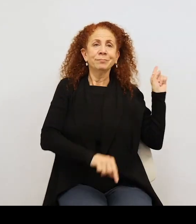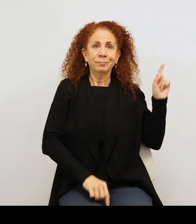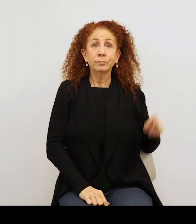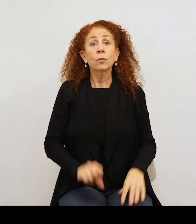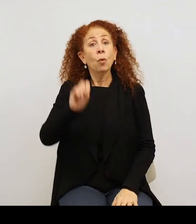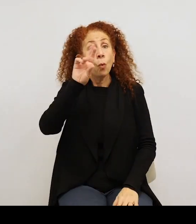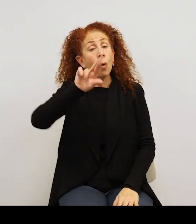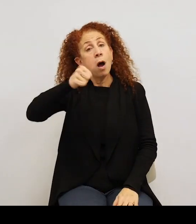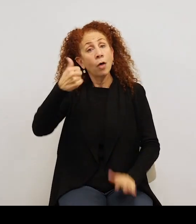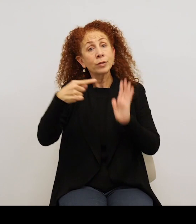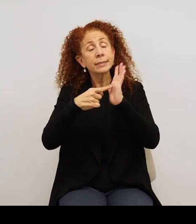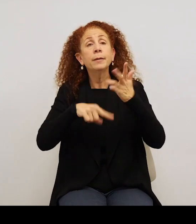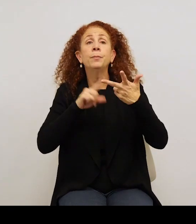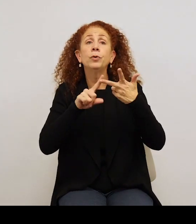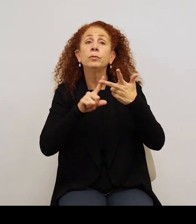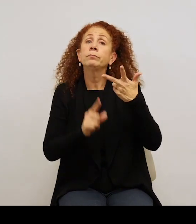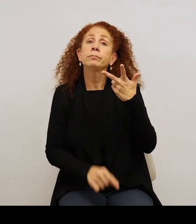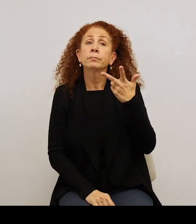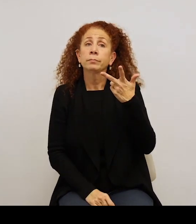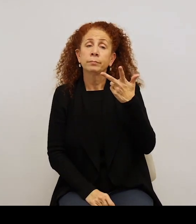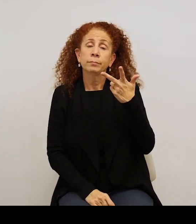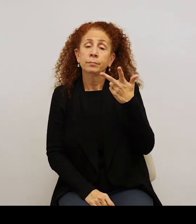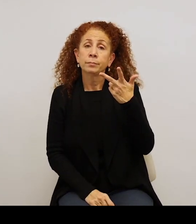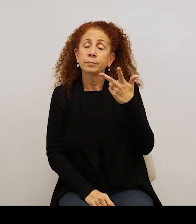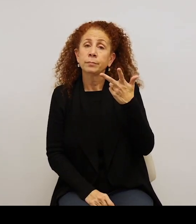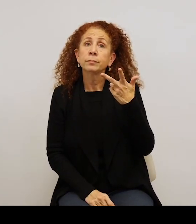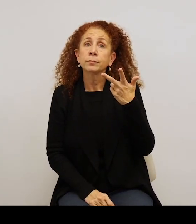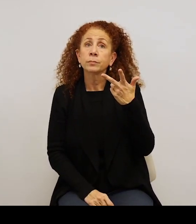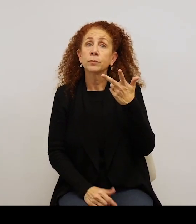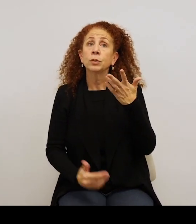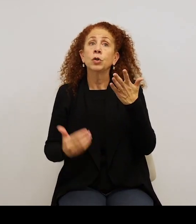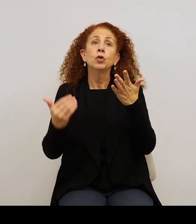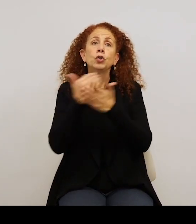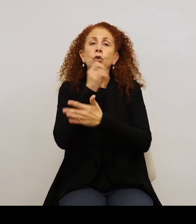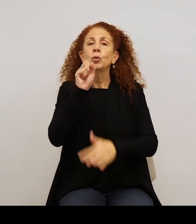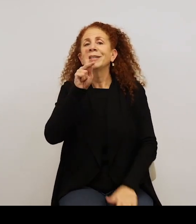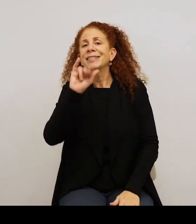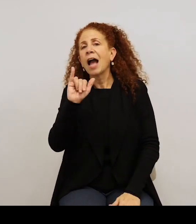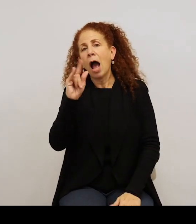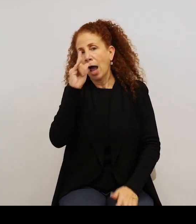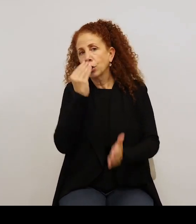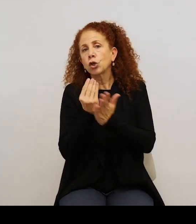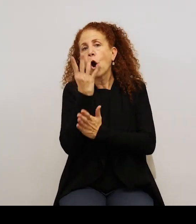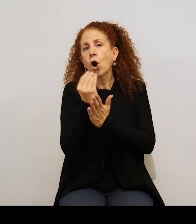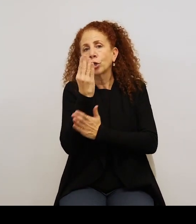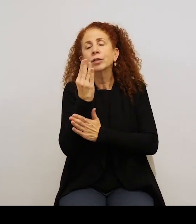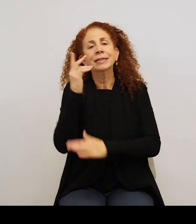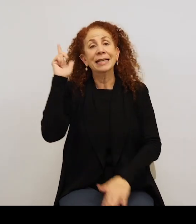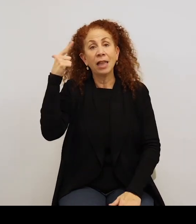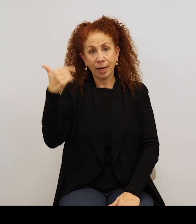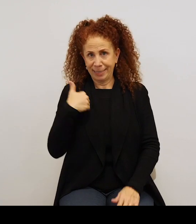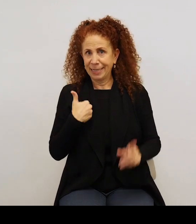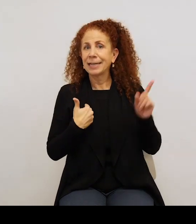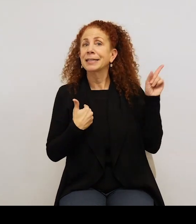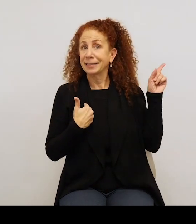Or even think of the new Sky Garden in London.